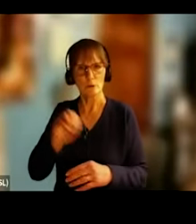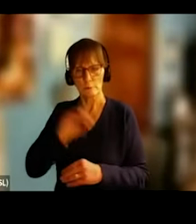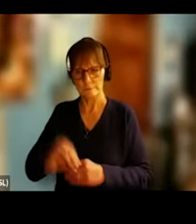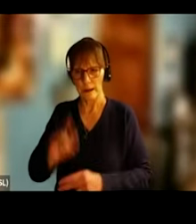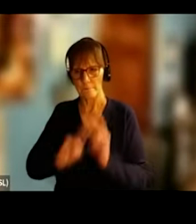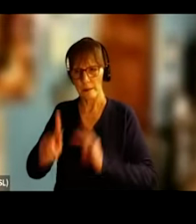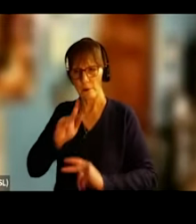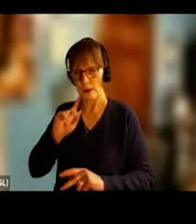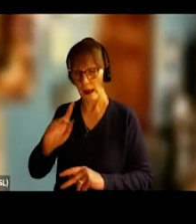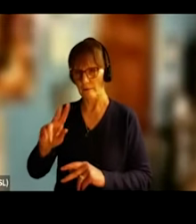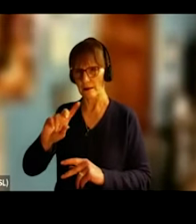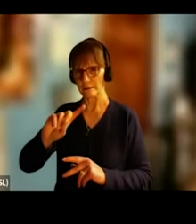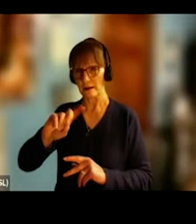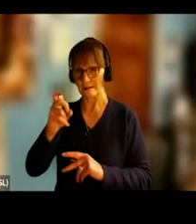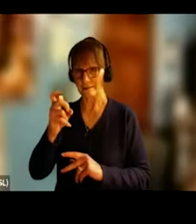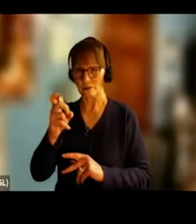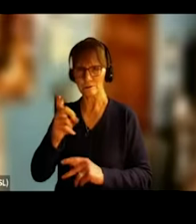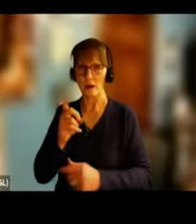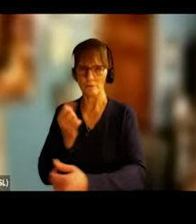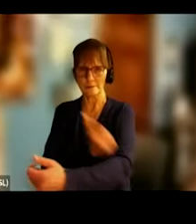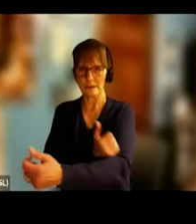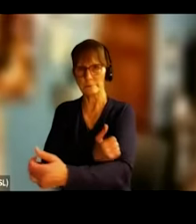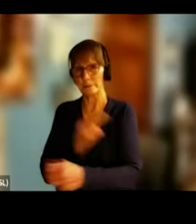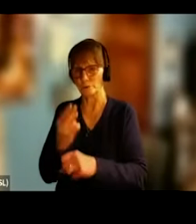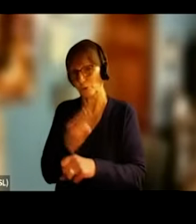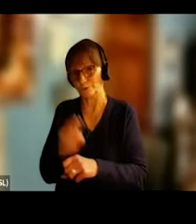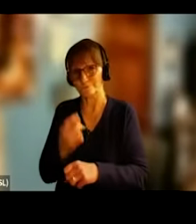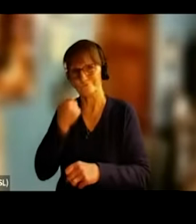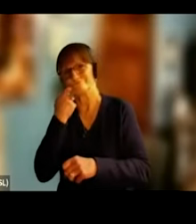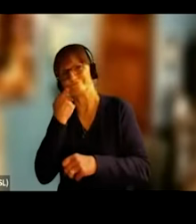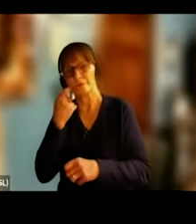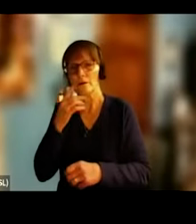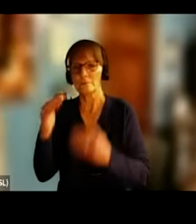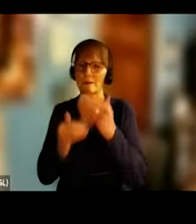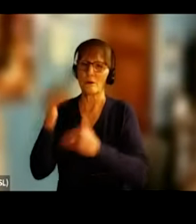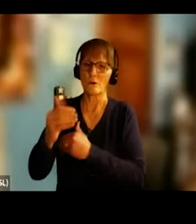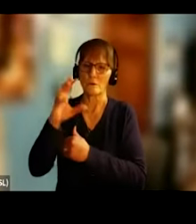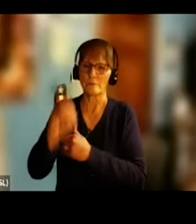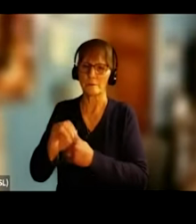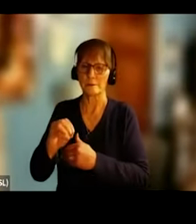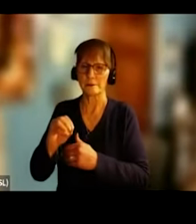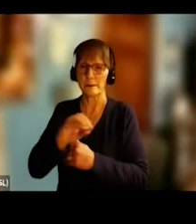have been diagnosed with a substance use disorder. We know over 50% have been diagnosed, with a mental health illness.